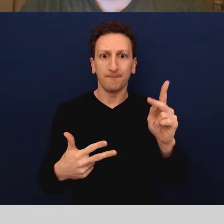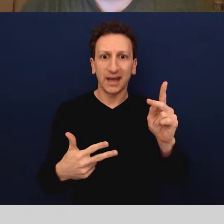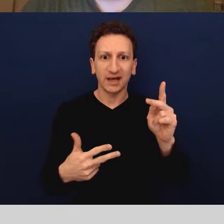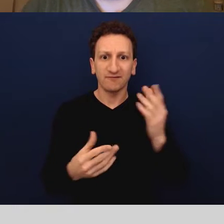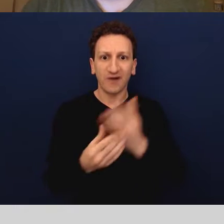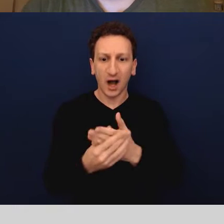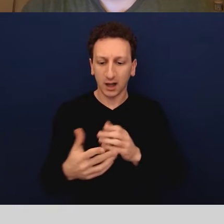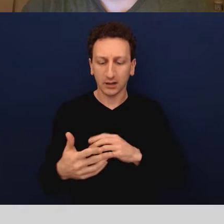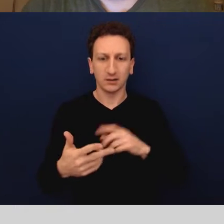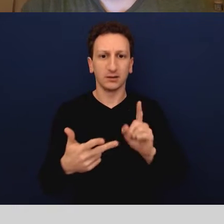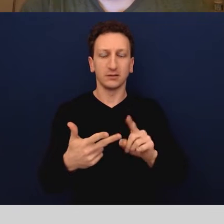You can call .rightonIO.stringAO.